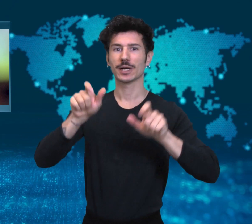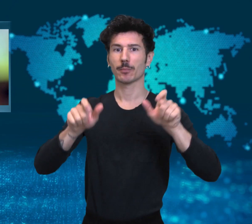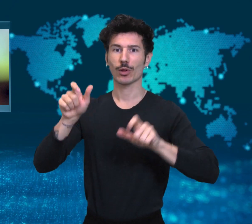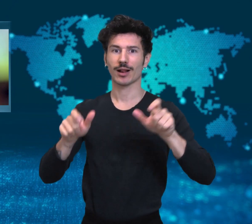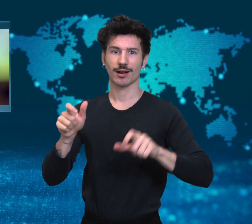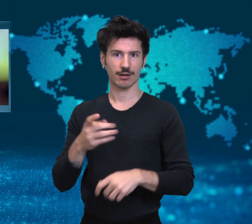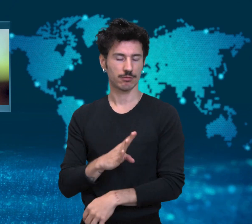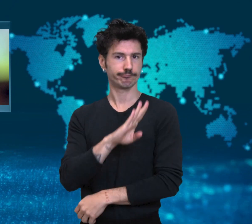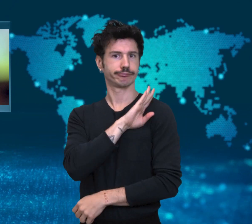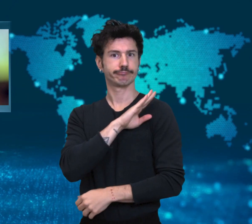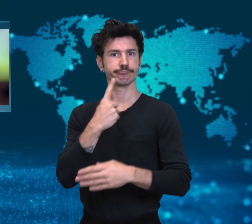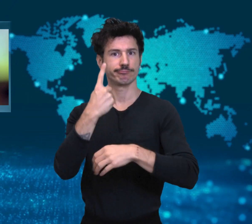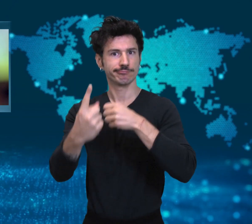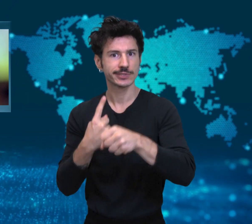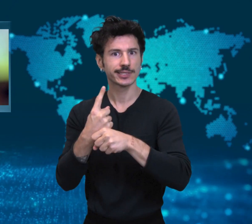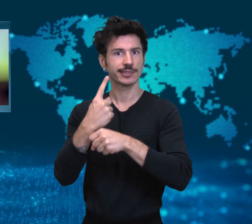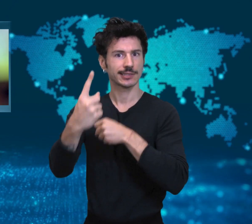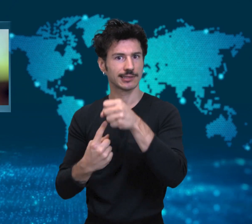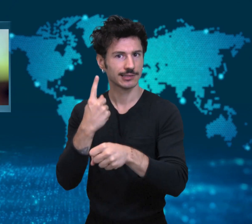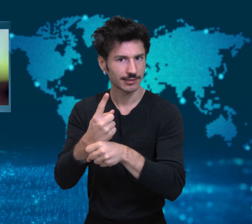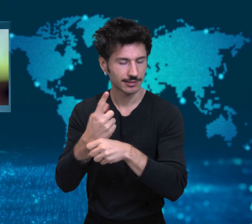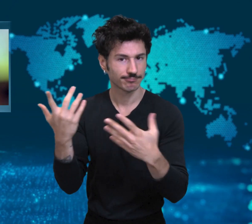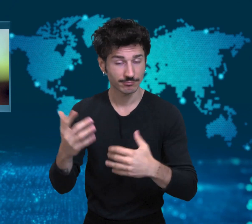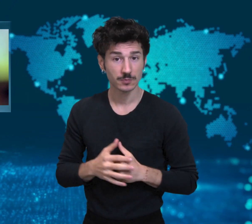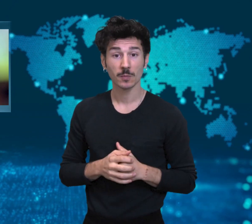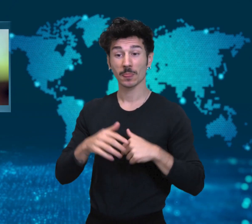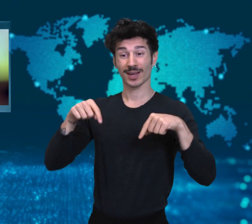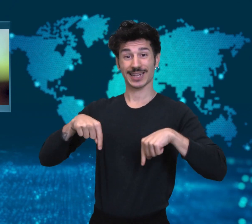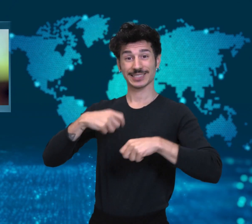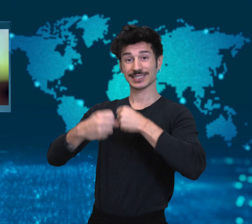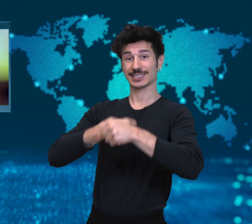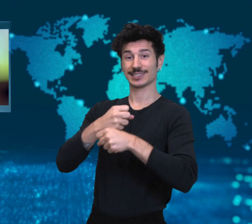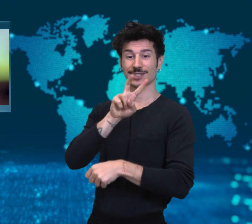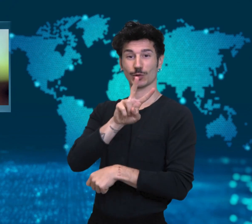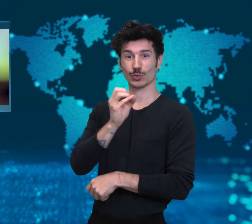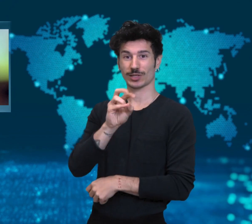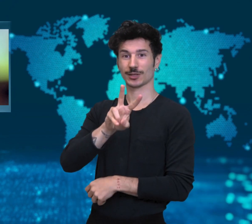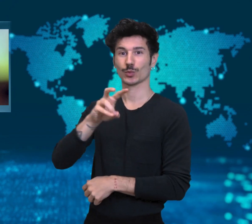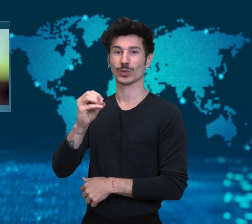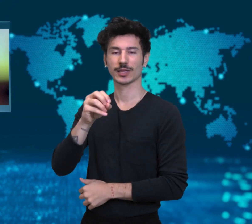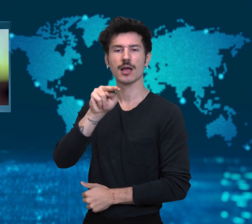causes hundreds of thousands of deaths each year.